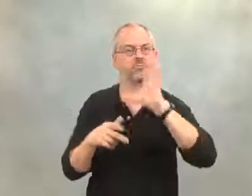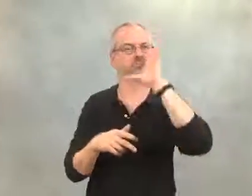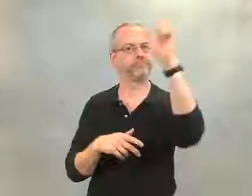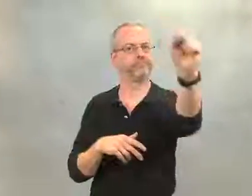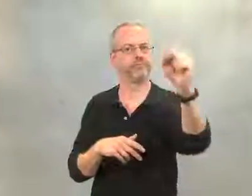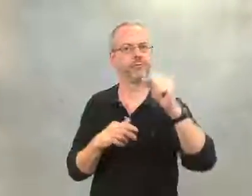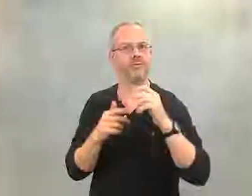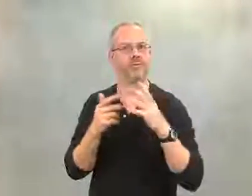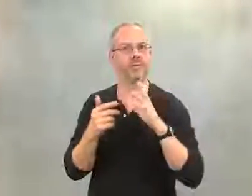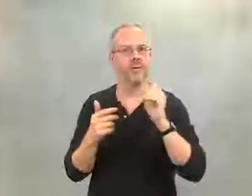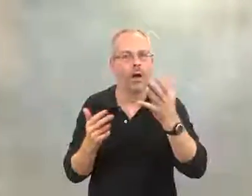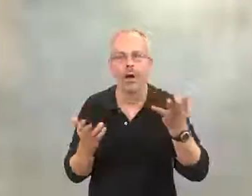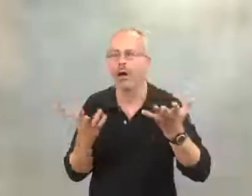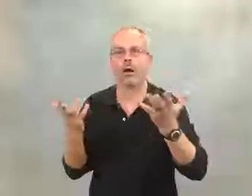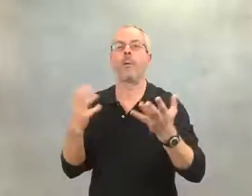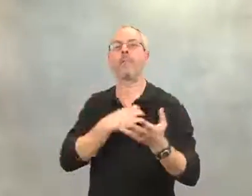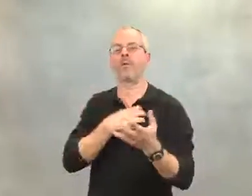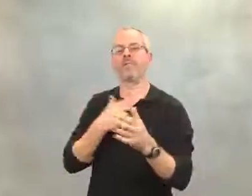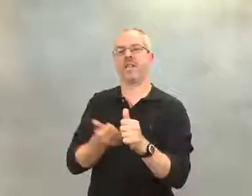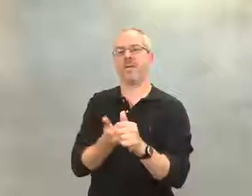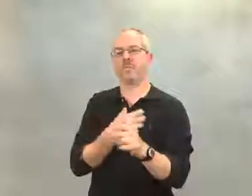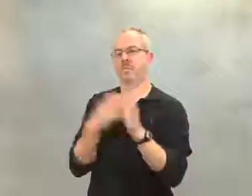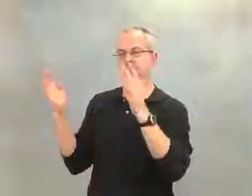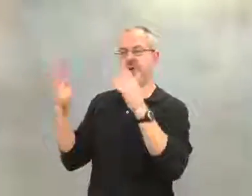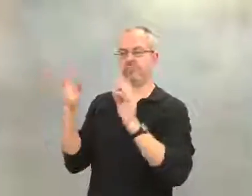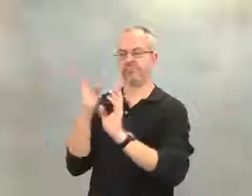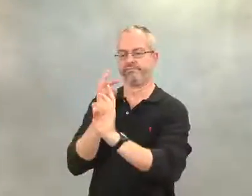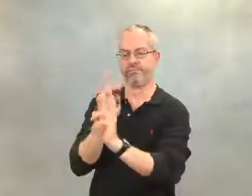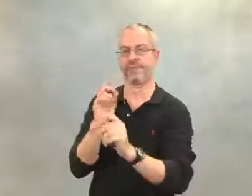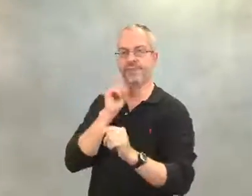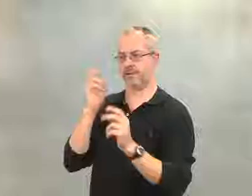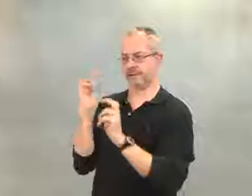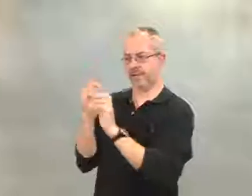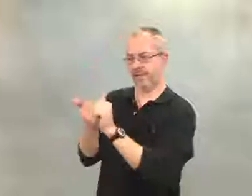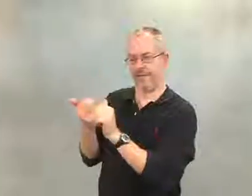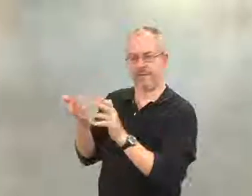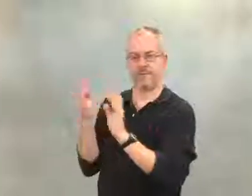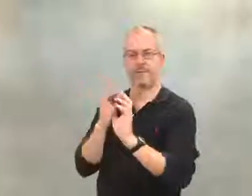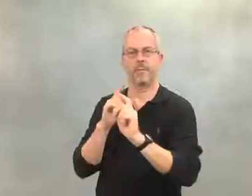The ambulance left without him. The police told him to follow them. So there was a caravan of deaf people.